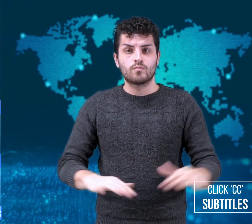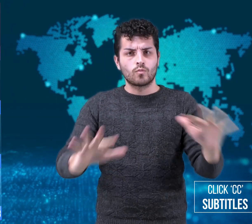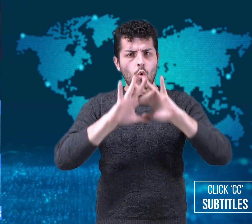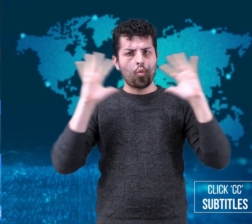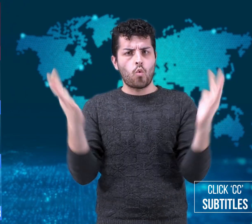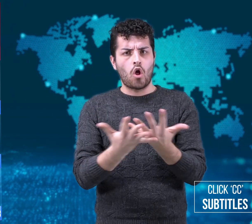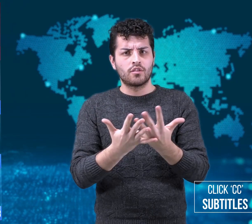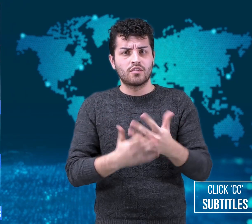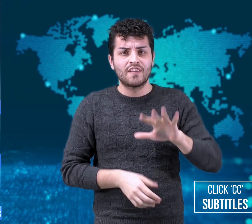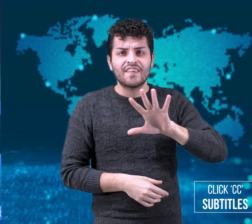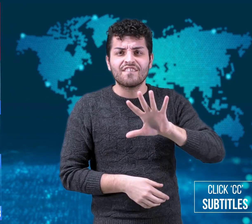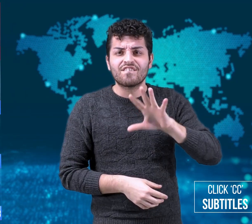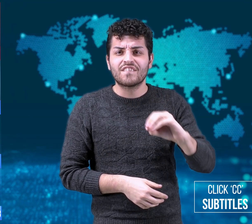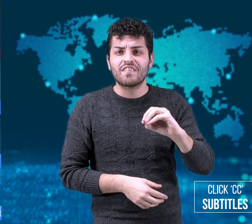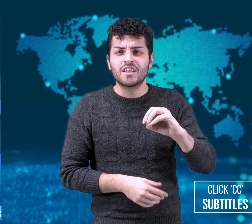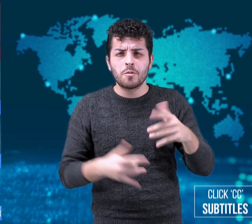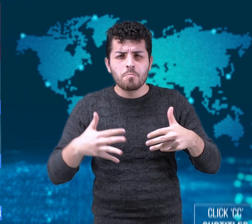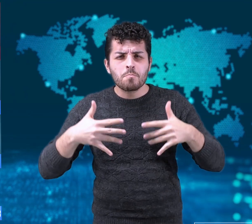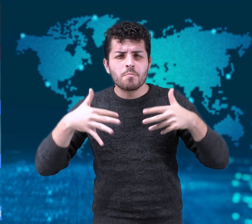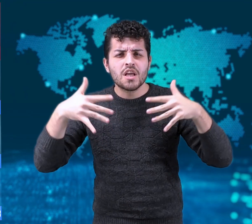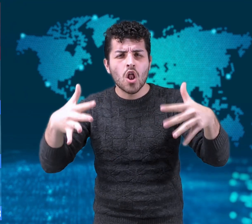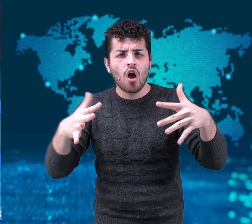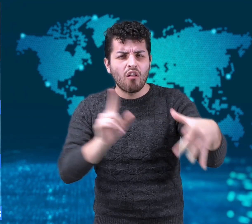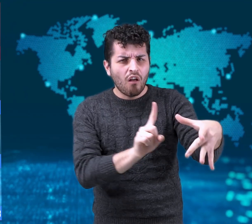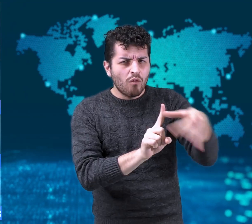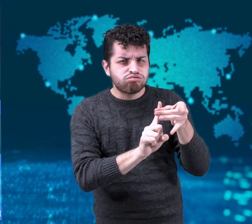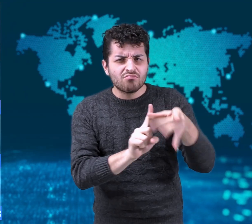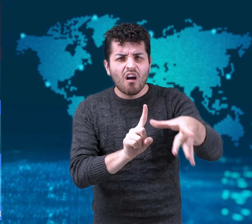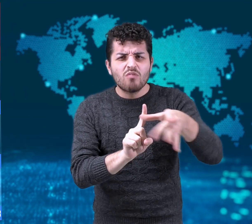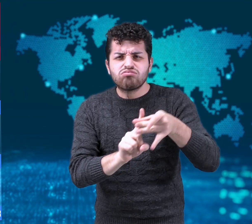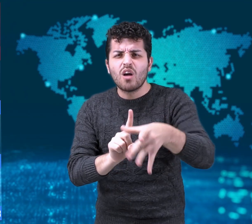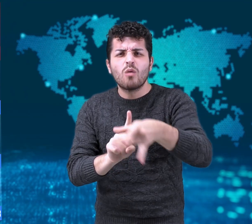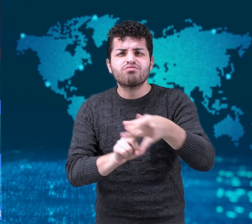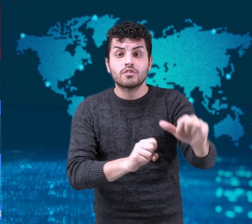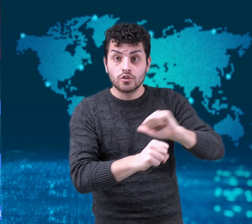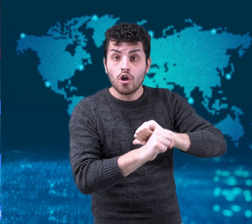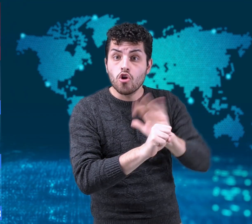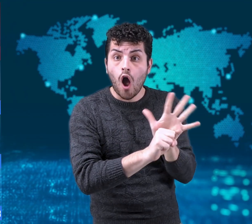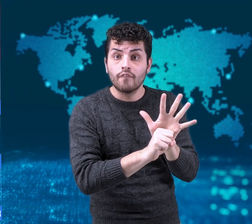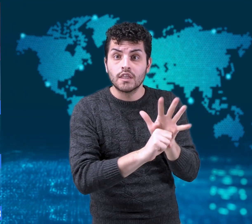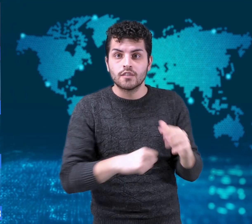Fifty million COVID-19 cases.